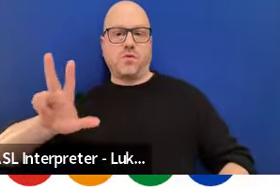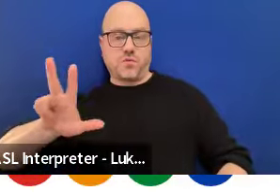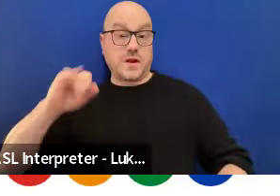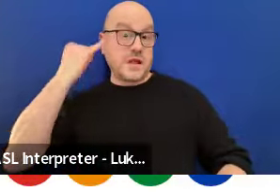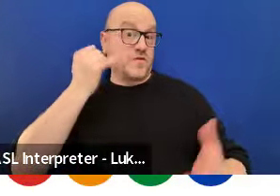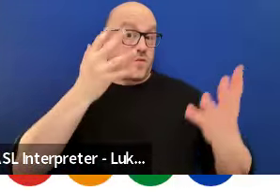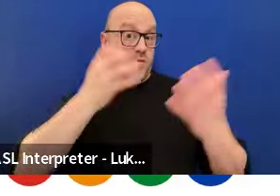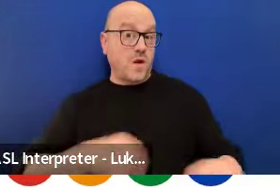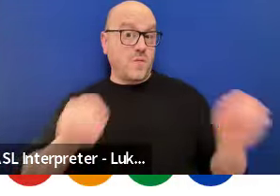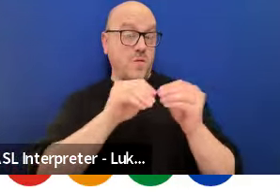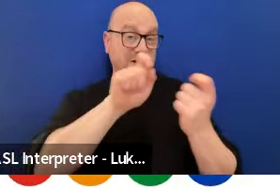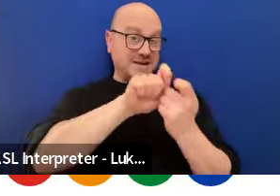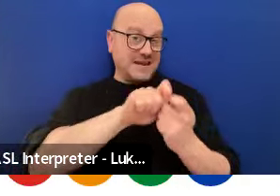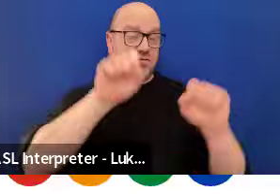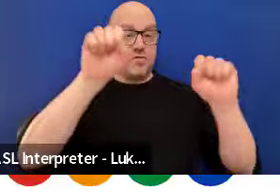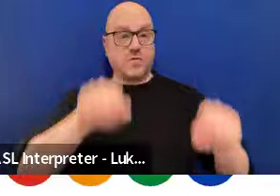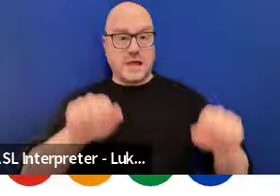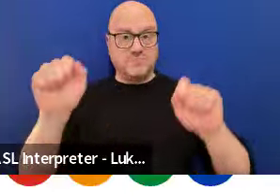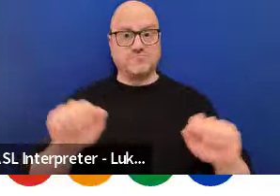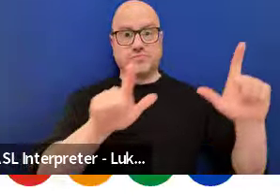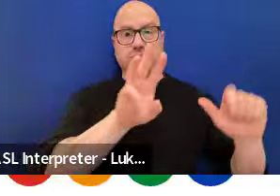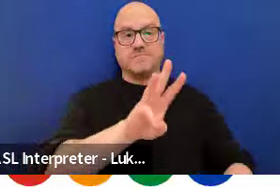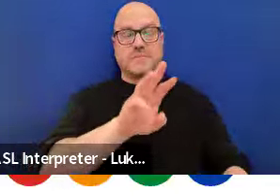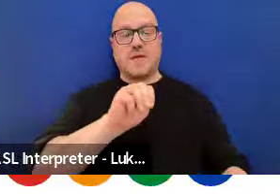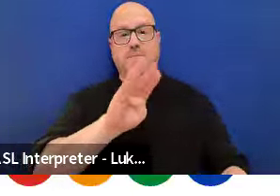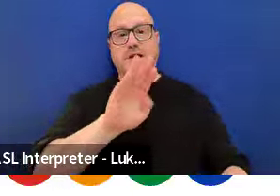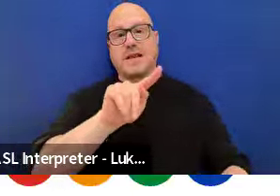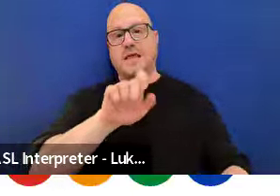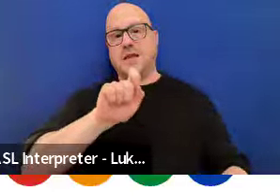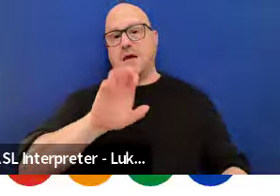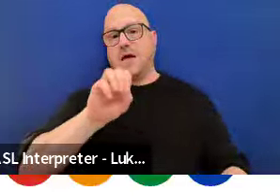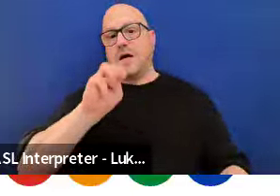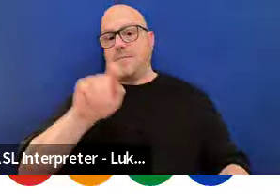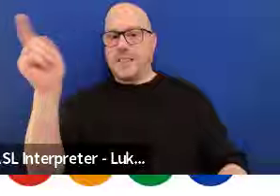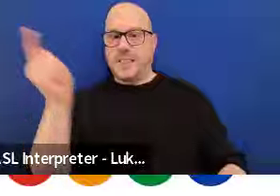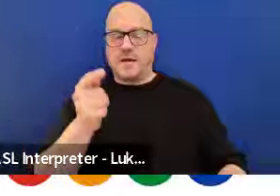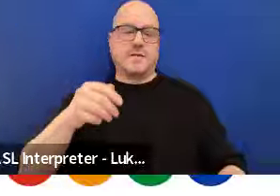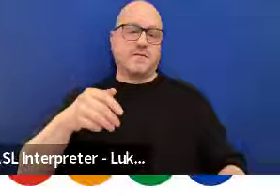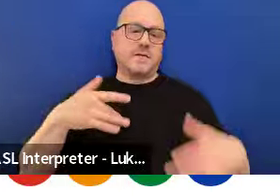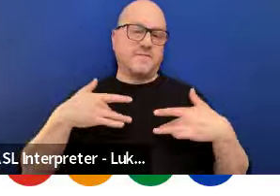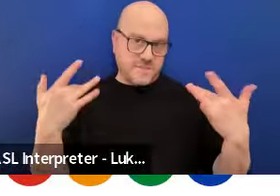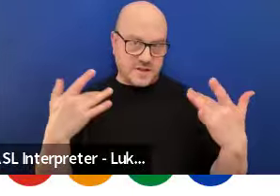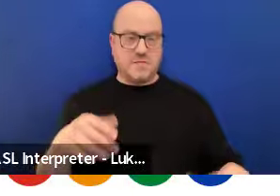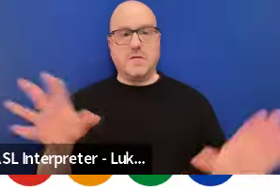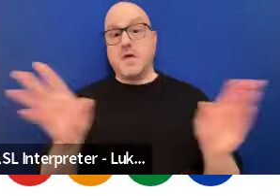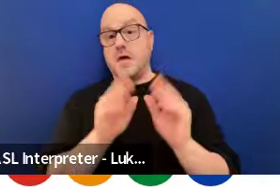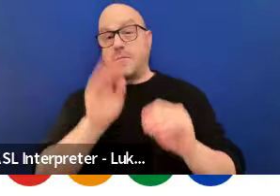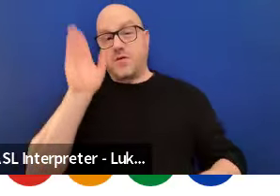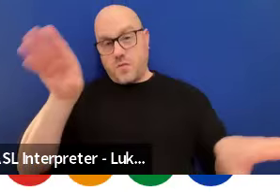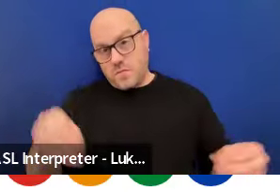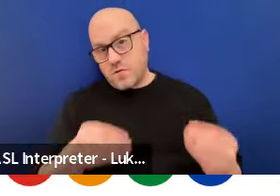CONFERENCE ROOM 103. IF YOU NEED MORE DETAILS, YOU